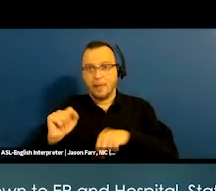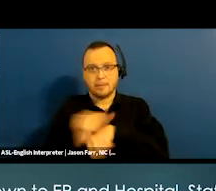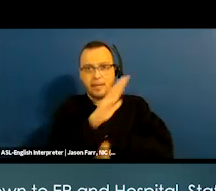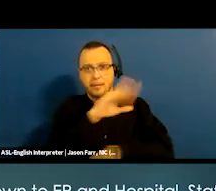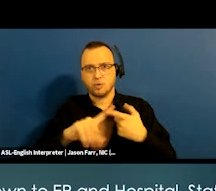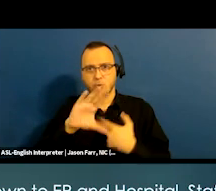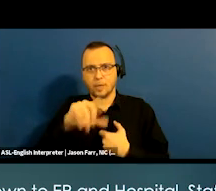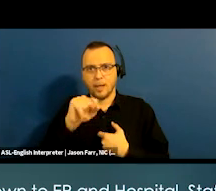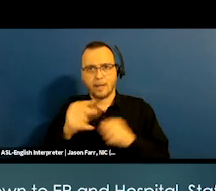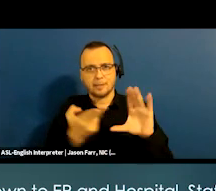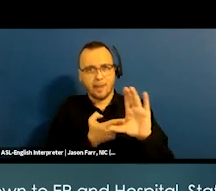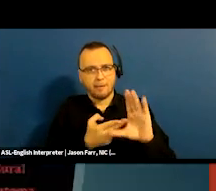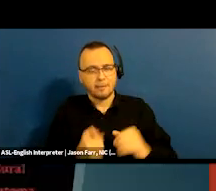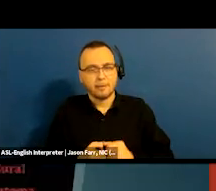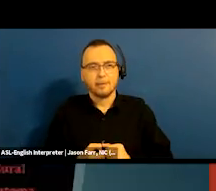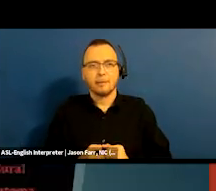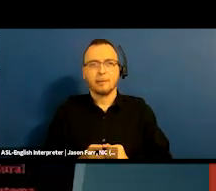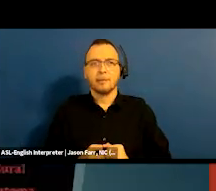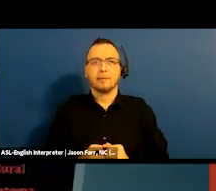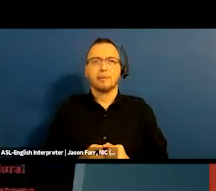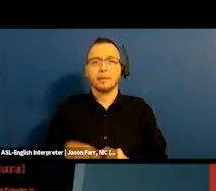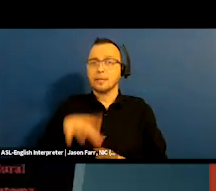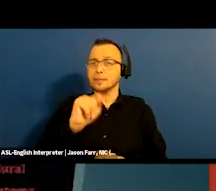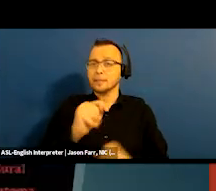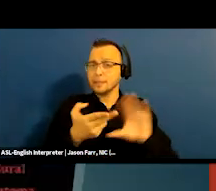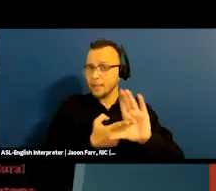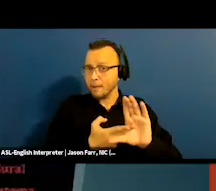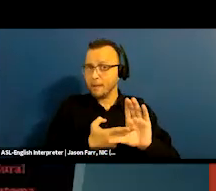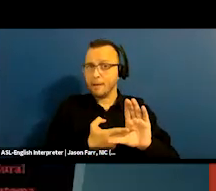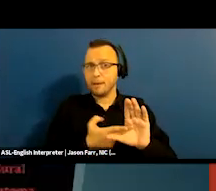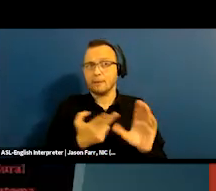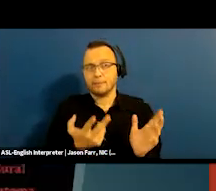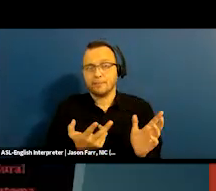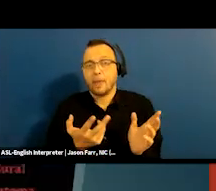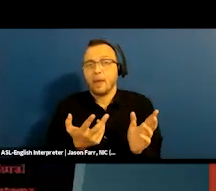and basically we were going to admit him just like we did about a month before, but less than an hour later,